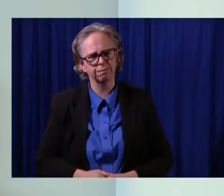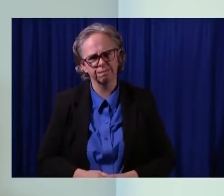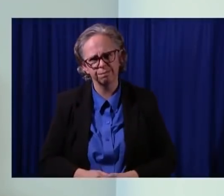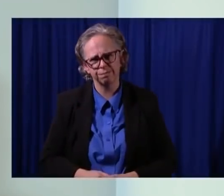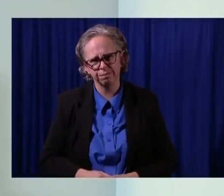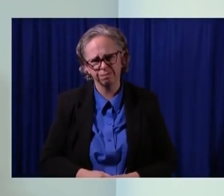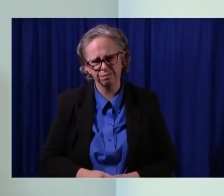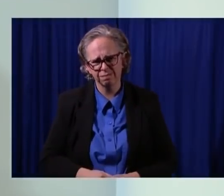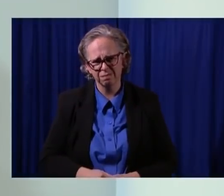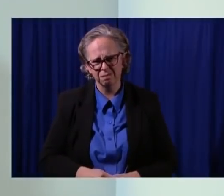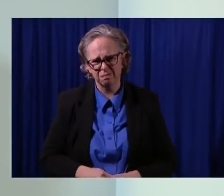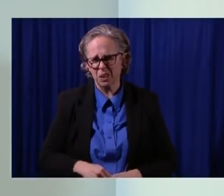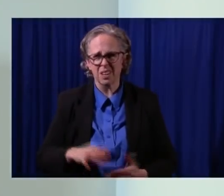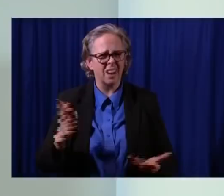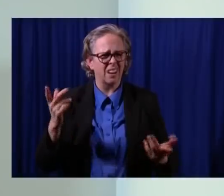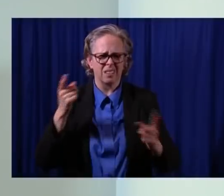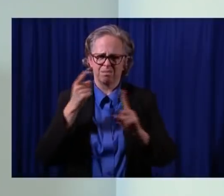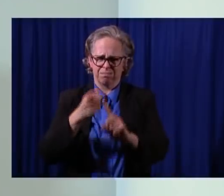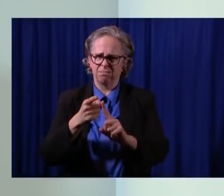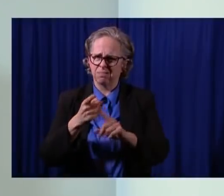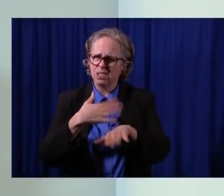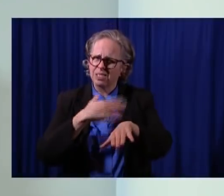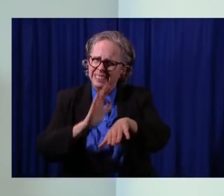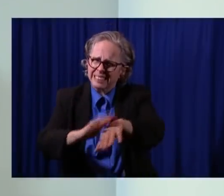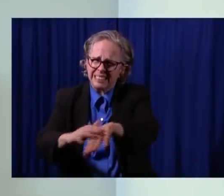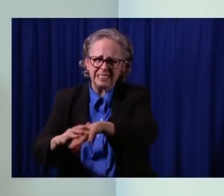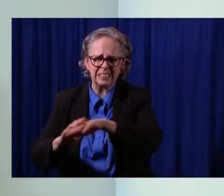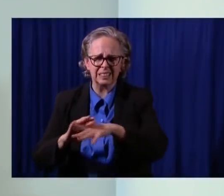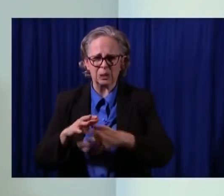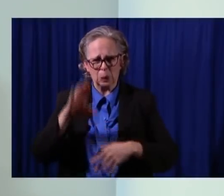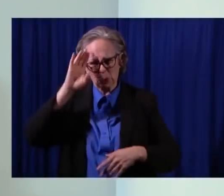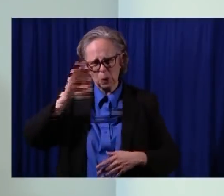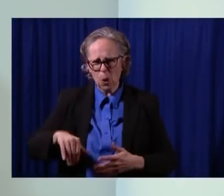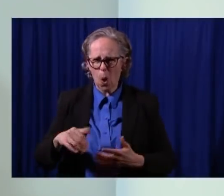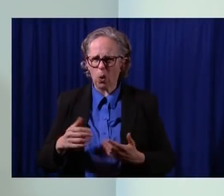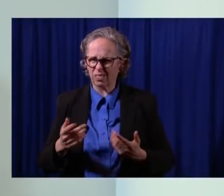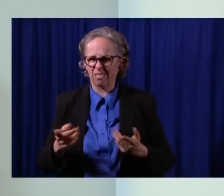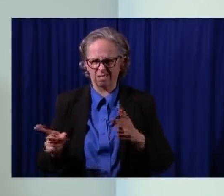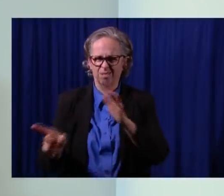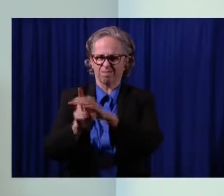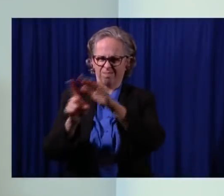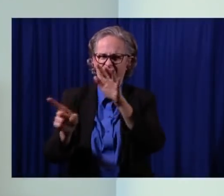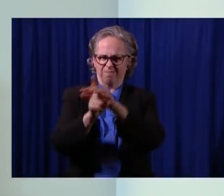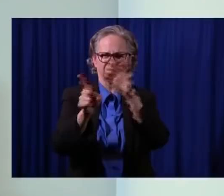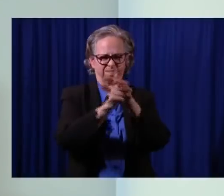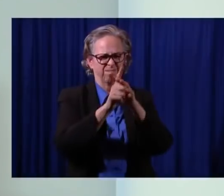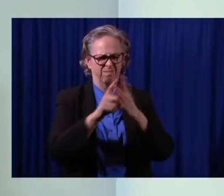CAN BE TRACKED DOWN THROUGH THE OHIO DEPARTMENT OF INSURANCE AND SO IF ANY OF THESE THINGS SOUND FAMILIAR TO YOU YOU HAVE